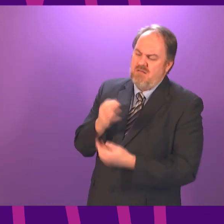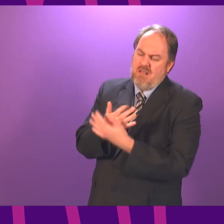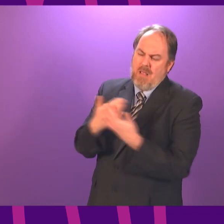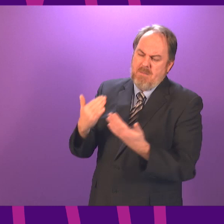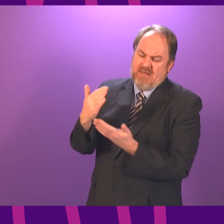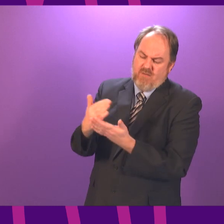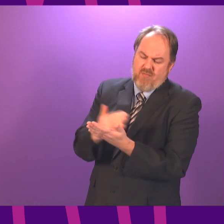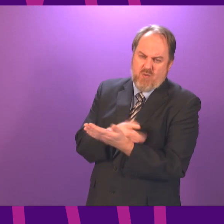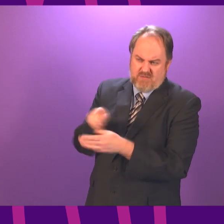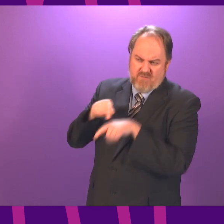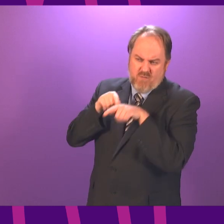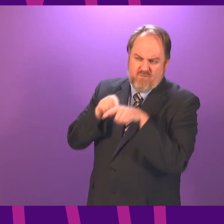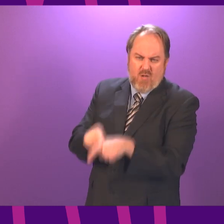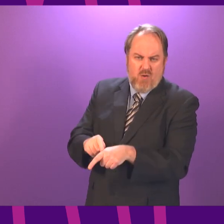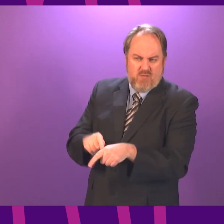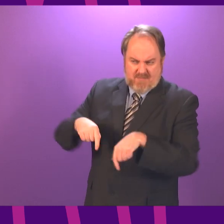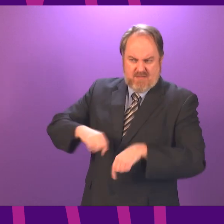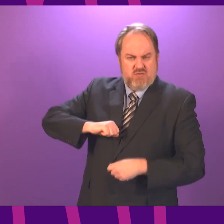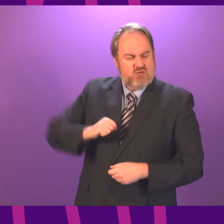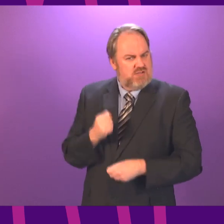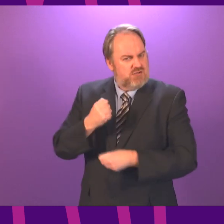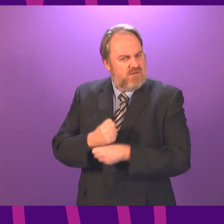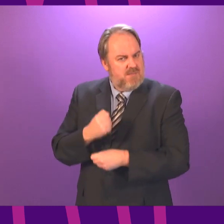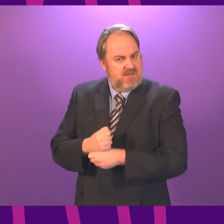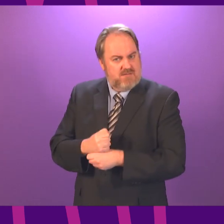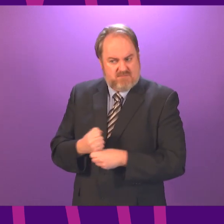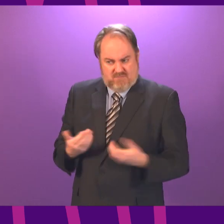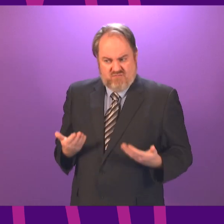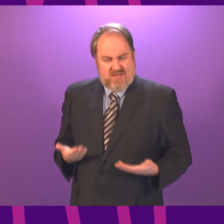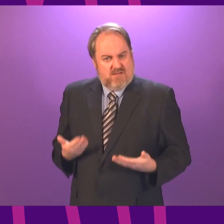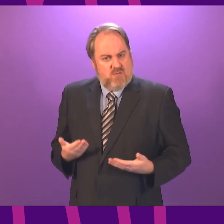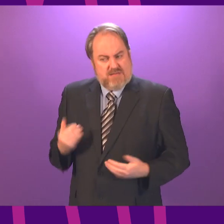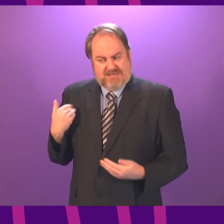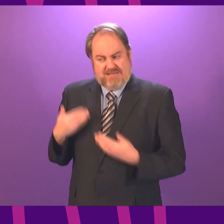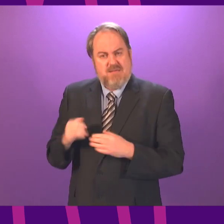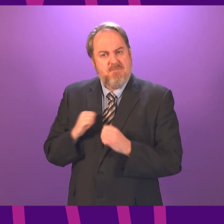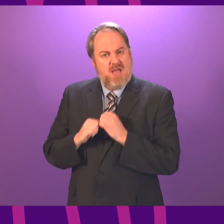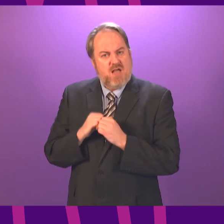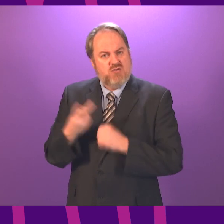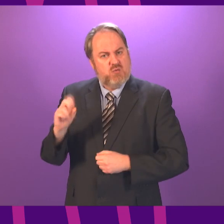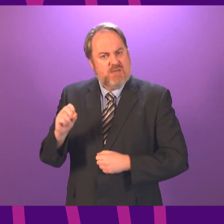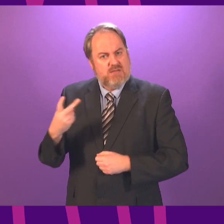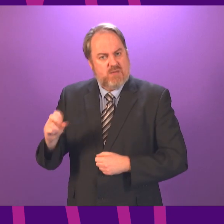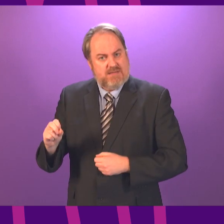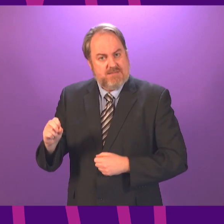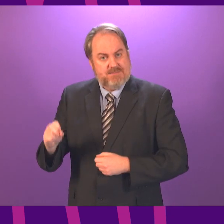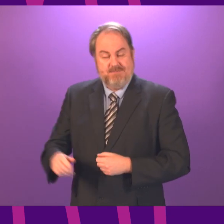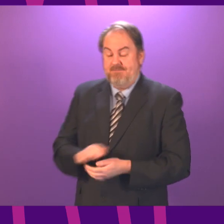had been implemented by the Scottish Government by March 2020? The First Minister (Nicola Sturgeon): The Audit Scotland report this morning is